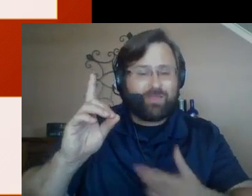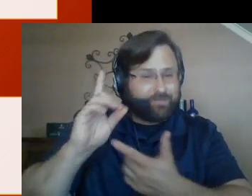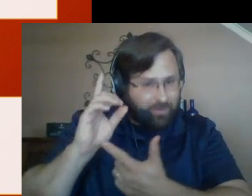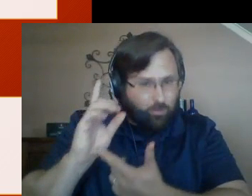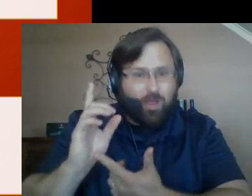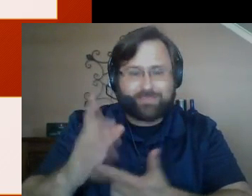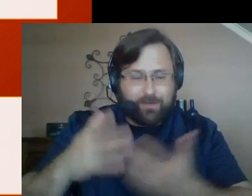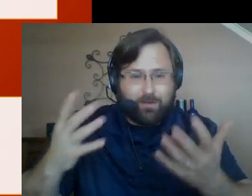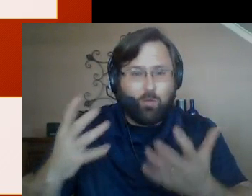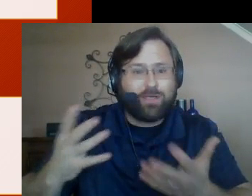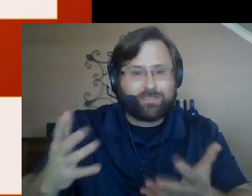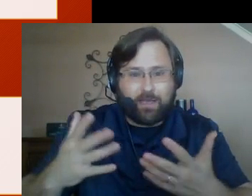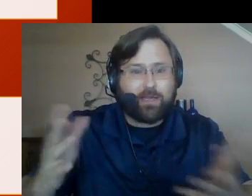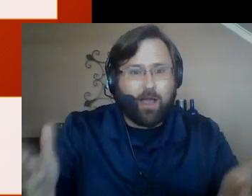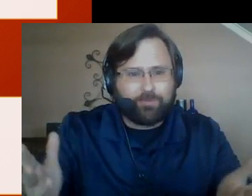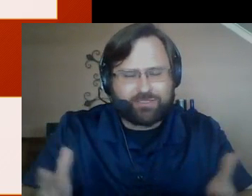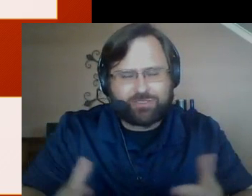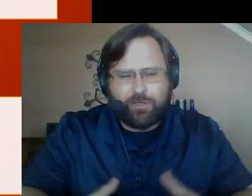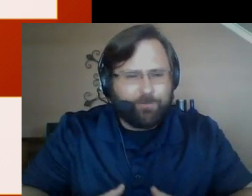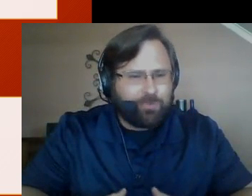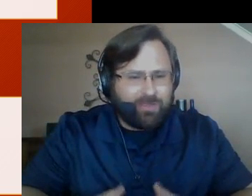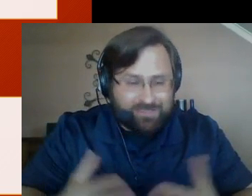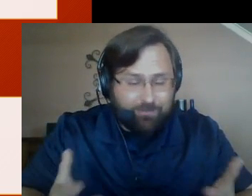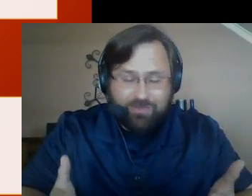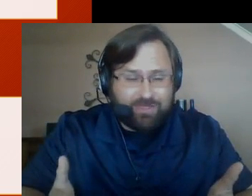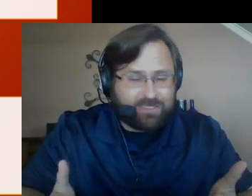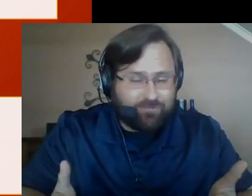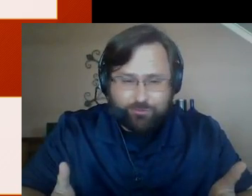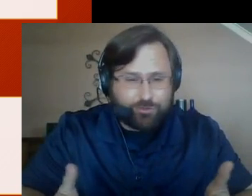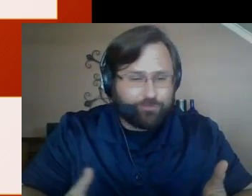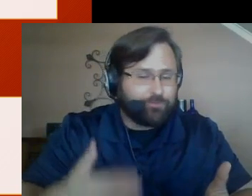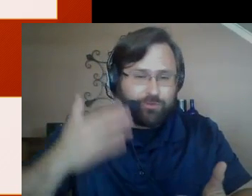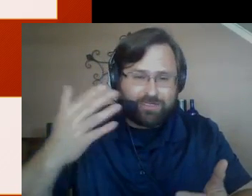something was accomplished the same events in the future you can